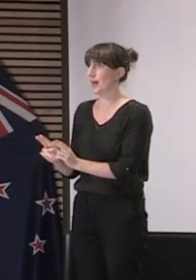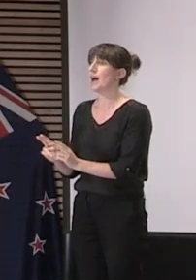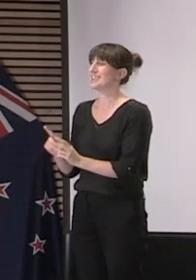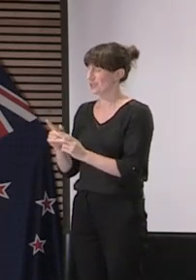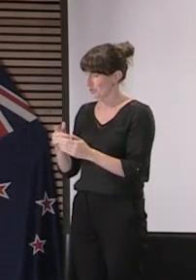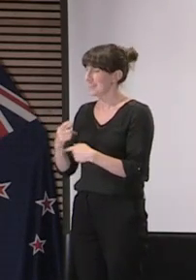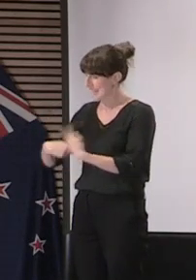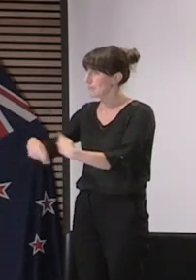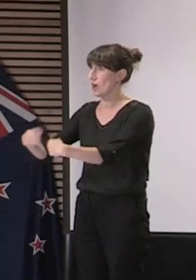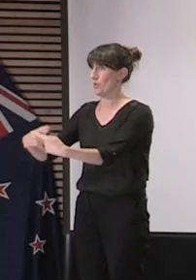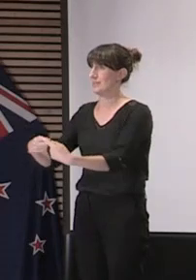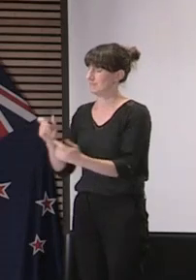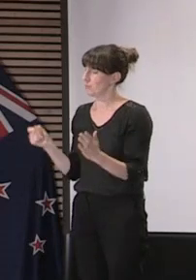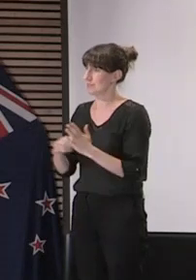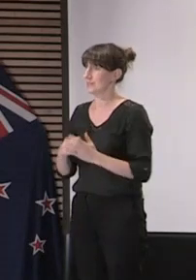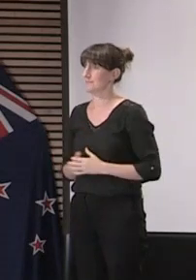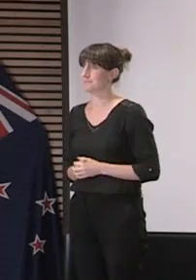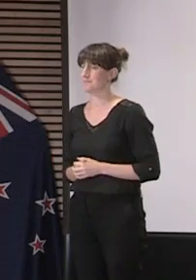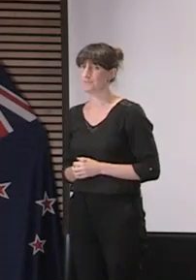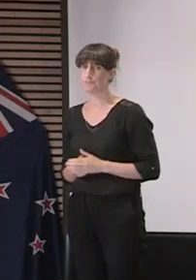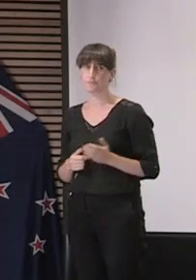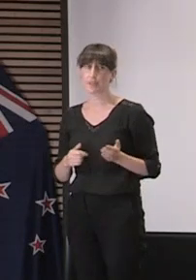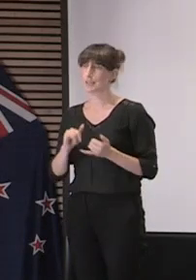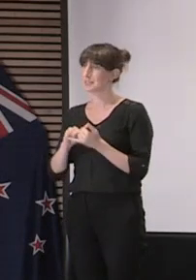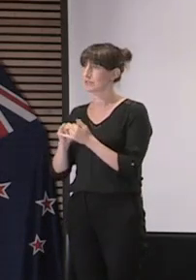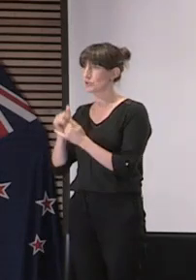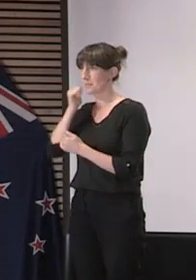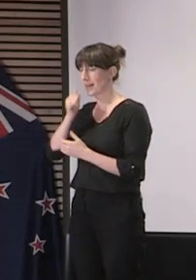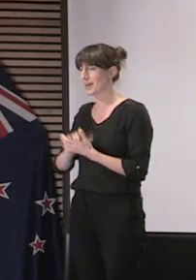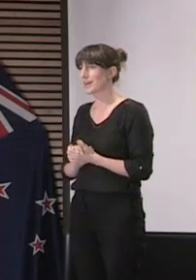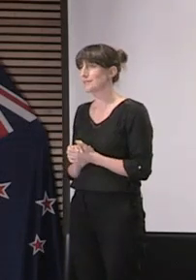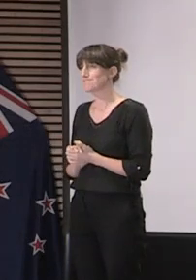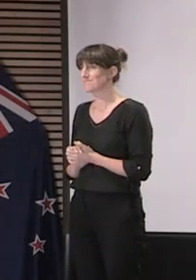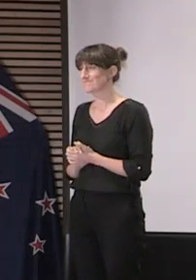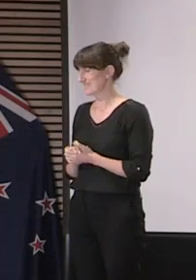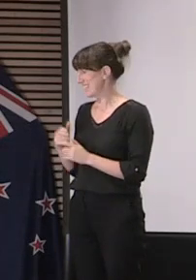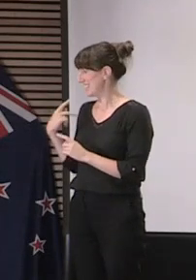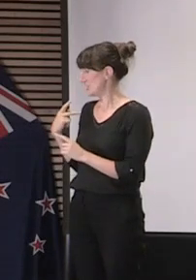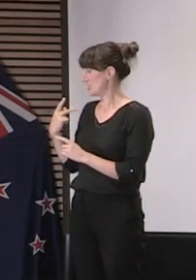this through, so we can come out of the controls we have. I think the key thing to finish